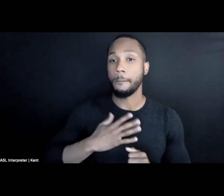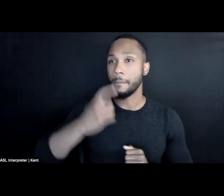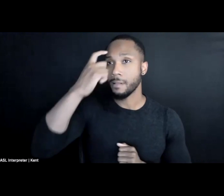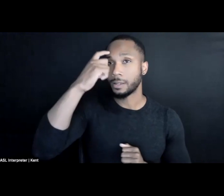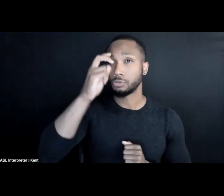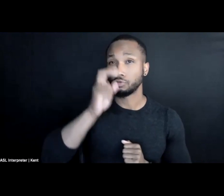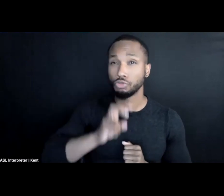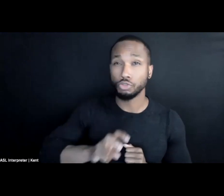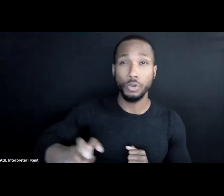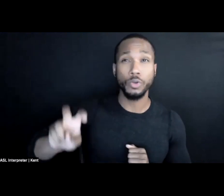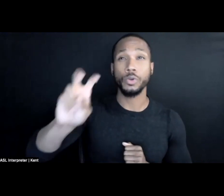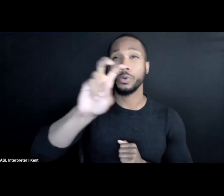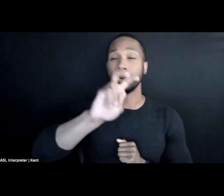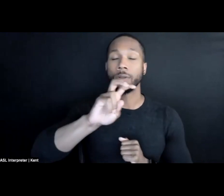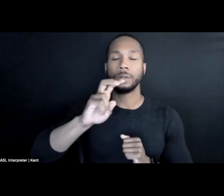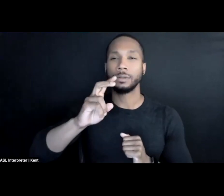By the mind before The camera?